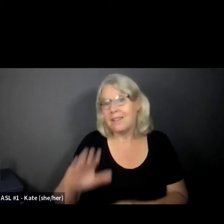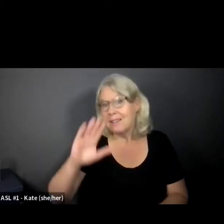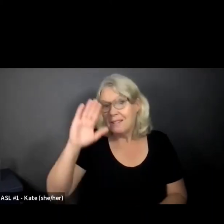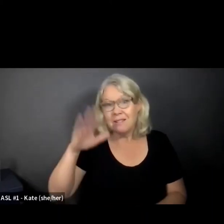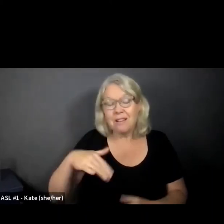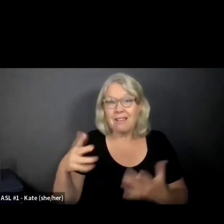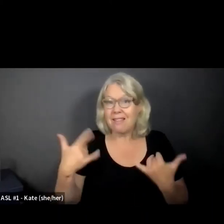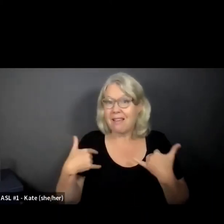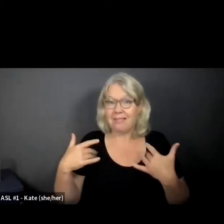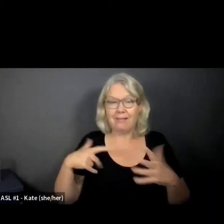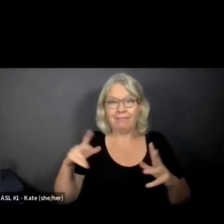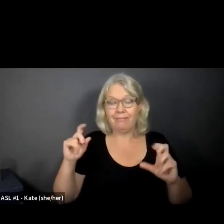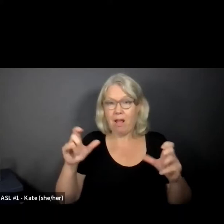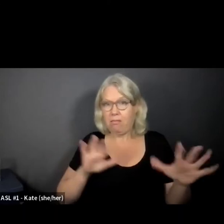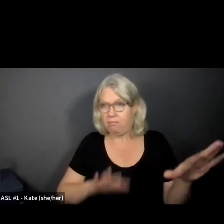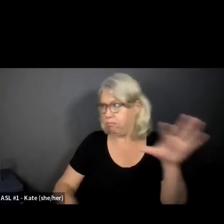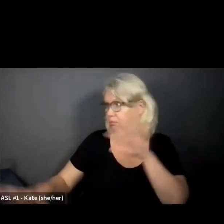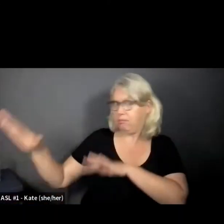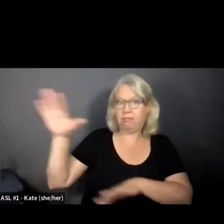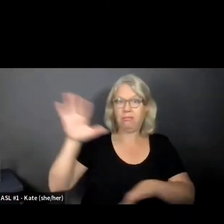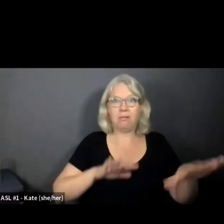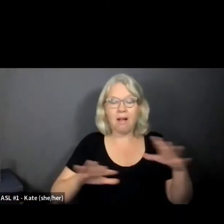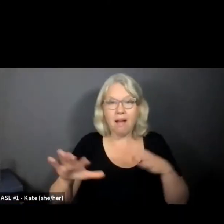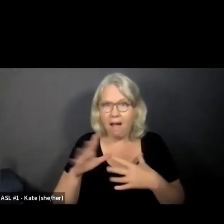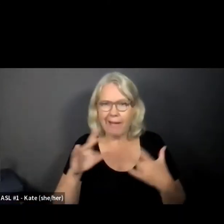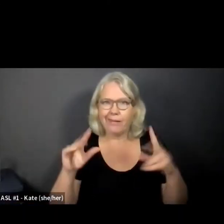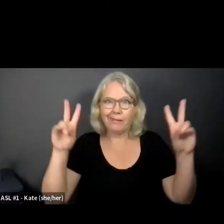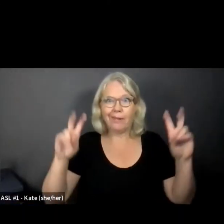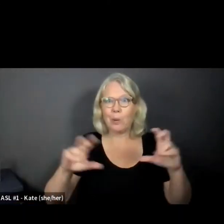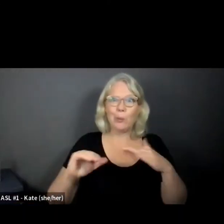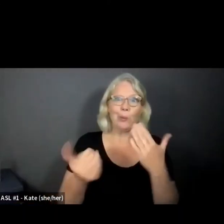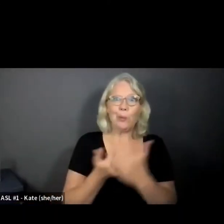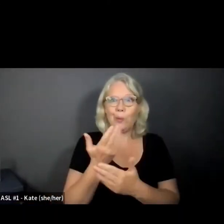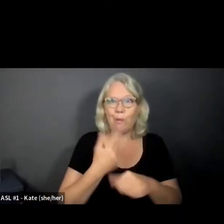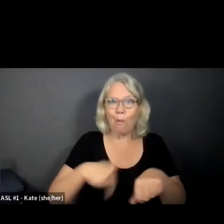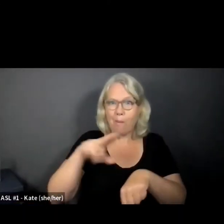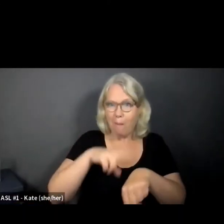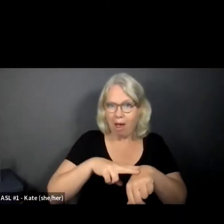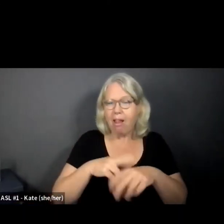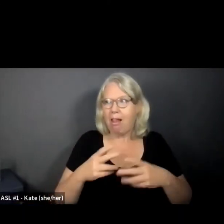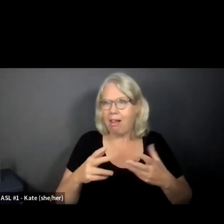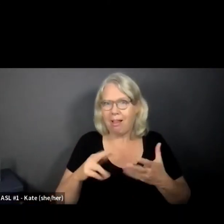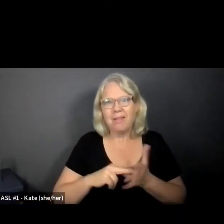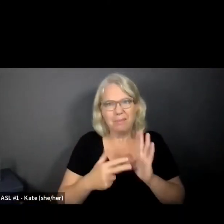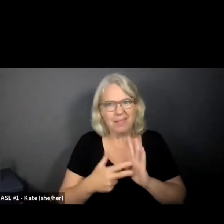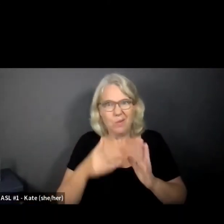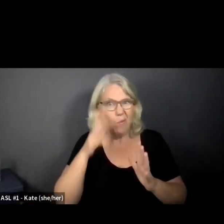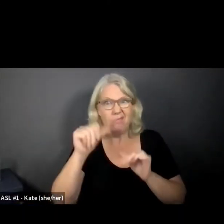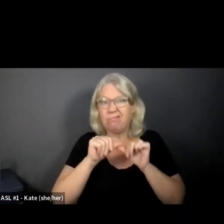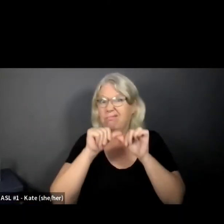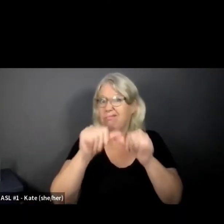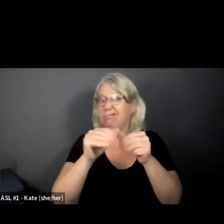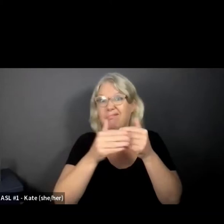OUR STAFF CONTINUES TO BE RESILIENT, FLEXIBLE AND PROFESSIONAL.